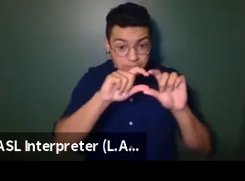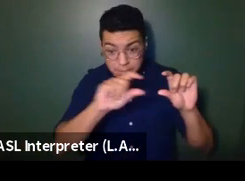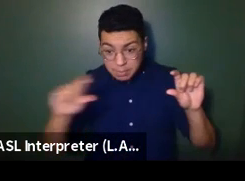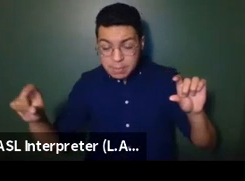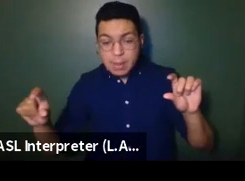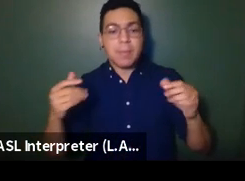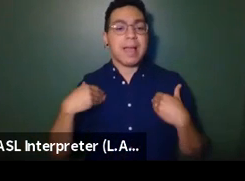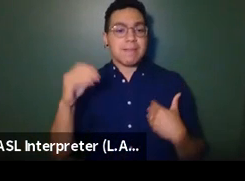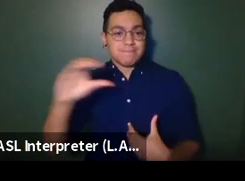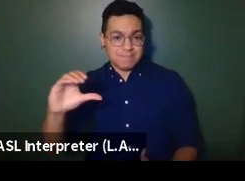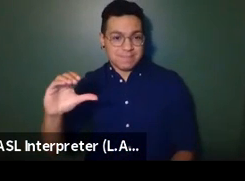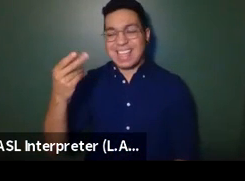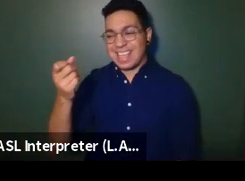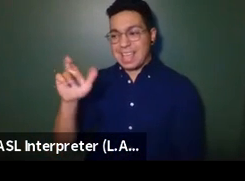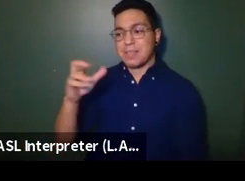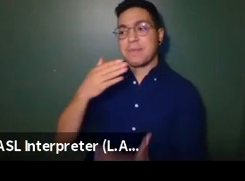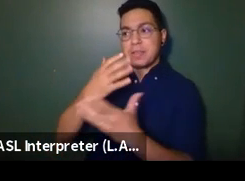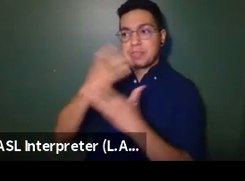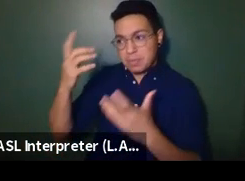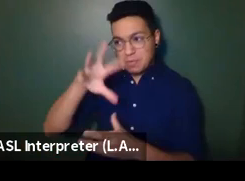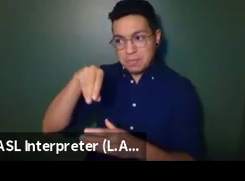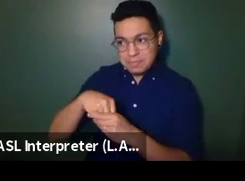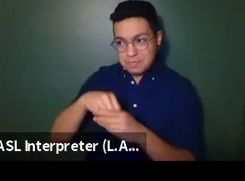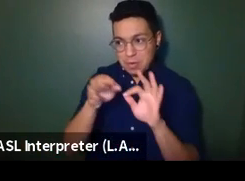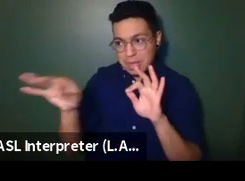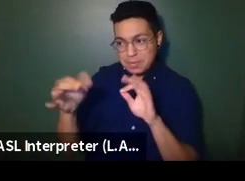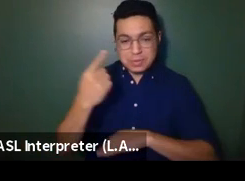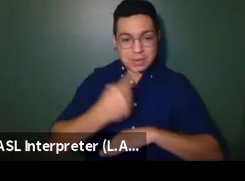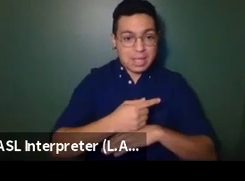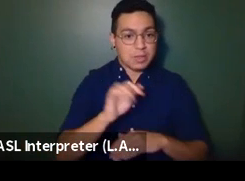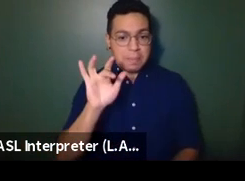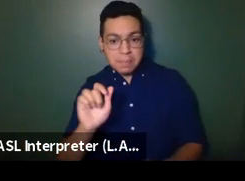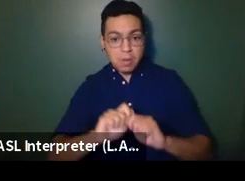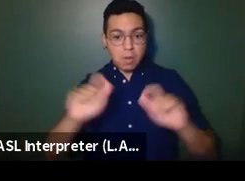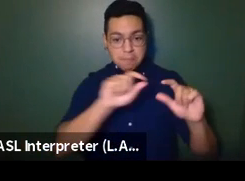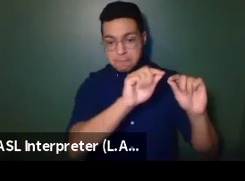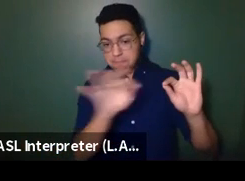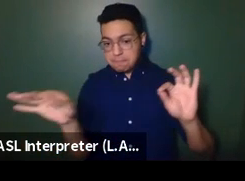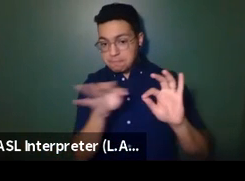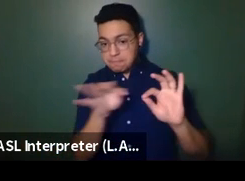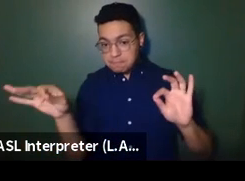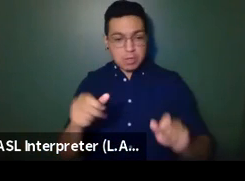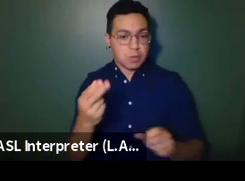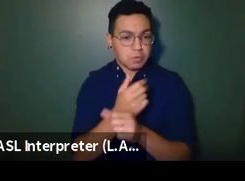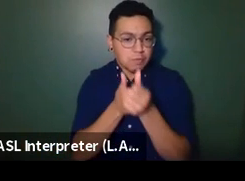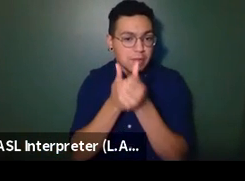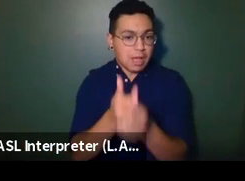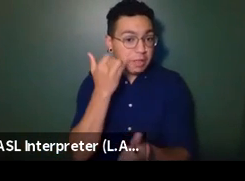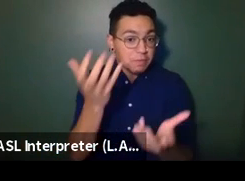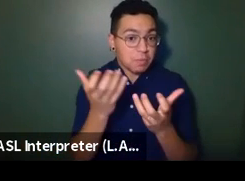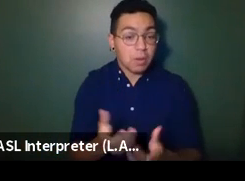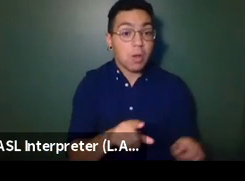Jeff Crawford: Feel free to click on that button to turn it off and to turn it on, as you please. That might be a nice thing for you to follow along with. And with that, I think we're ready to rumble.